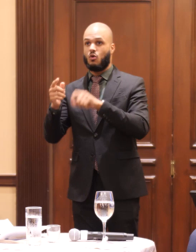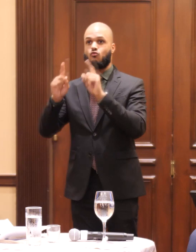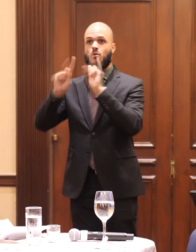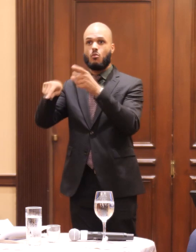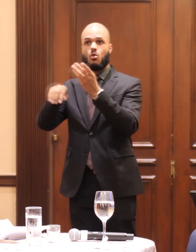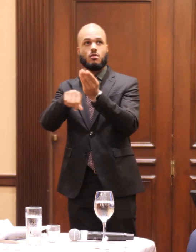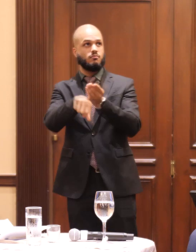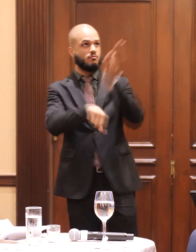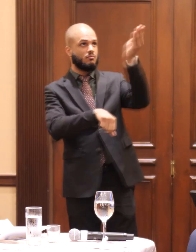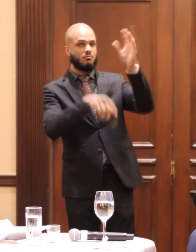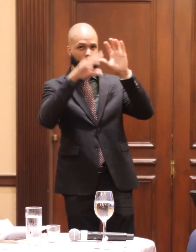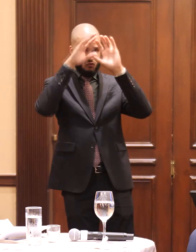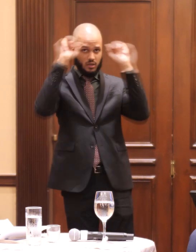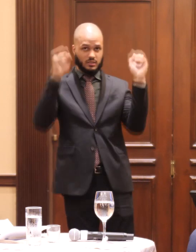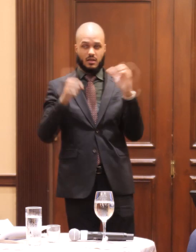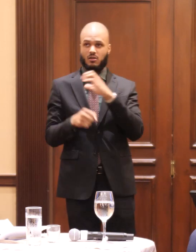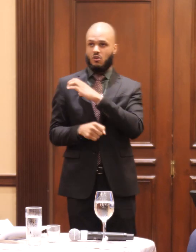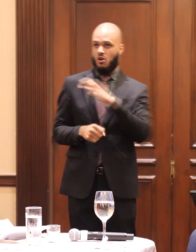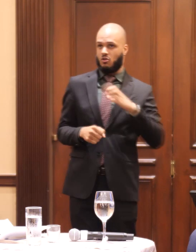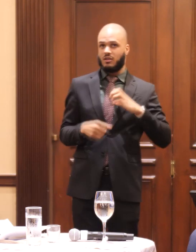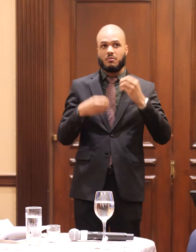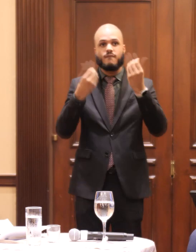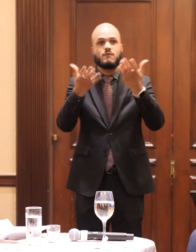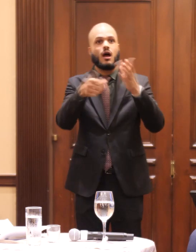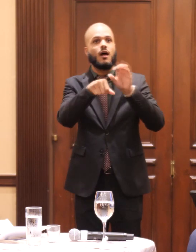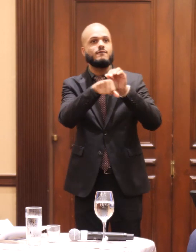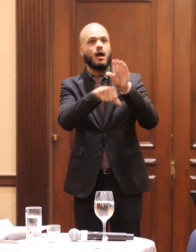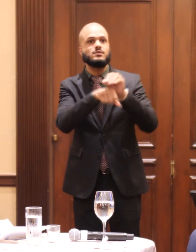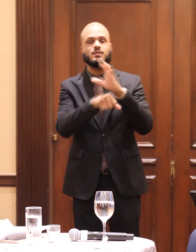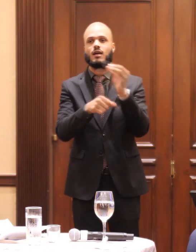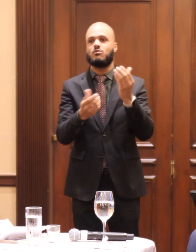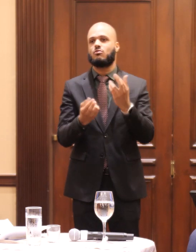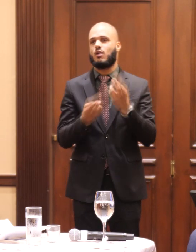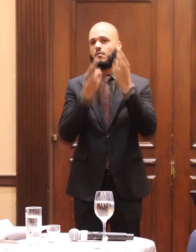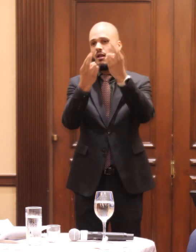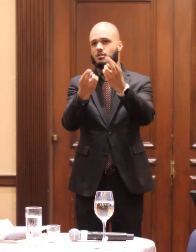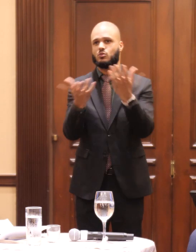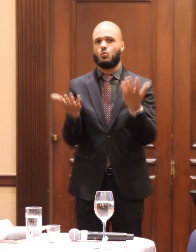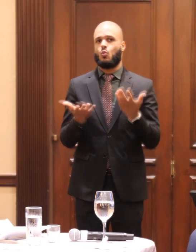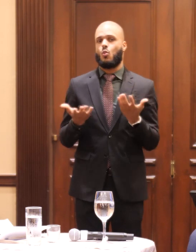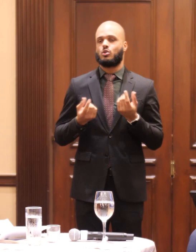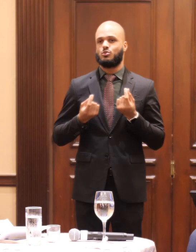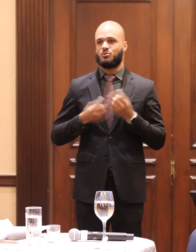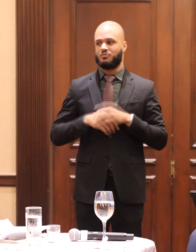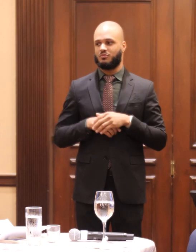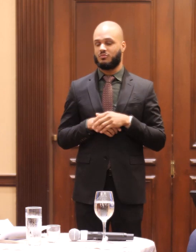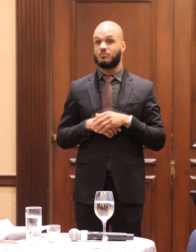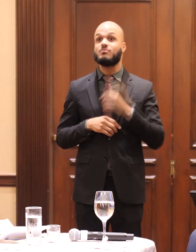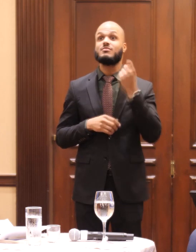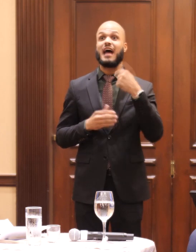giving advice and recommendations on what should be done. Well I looked at this and I thought about